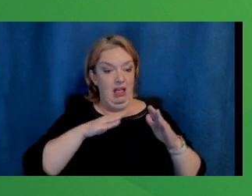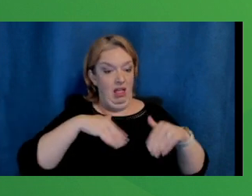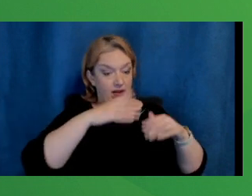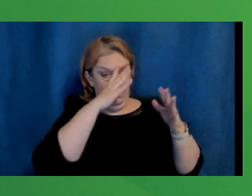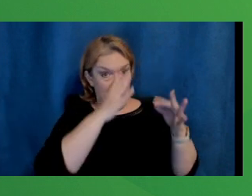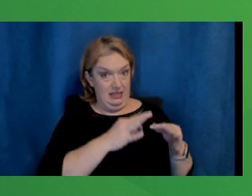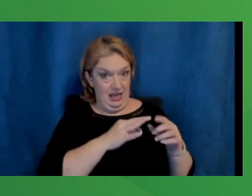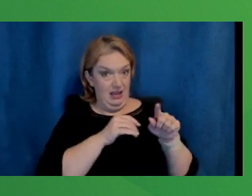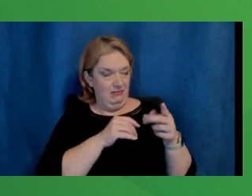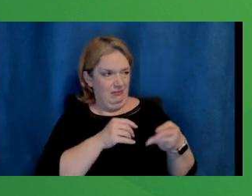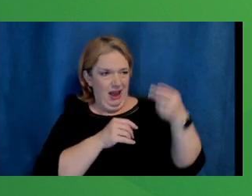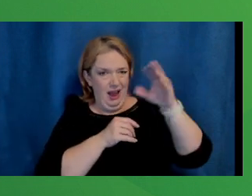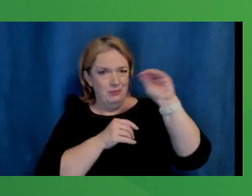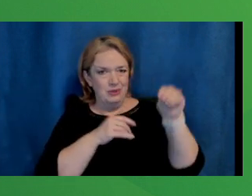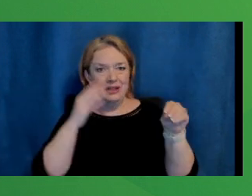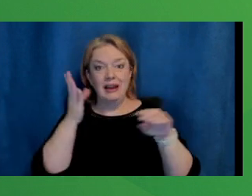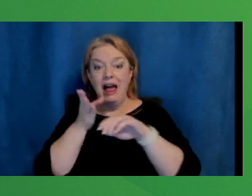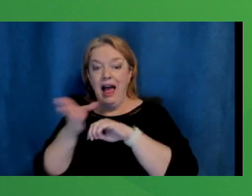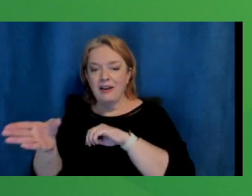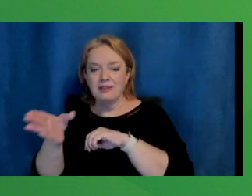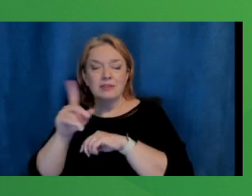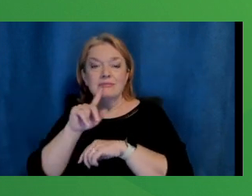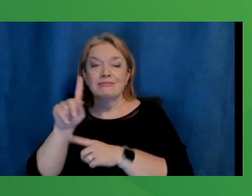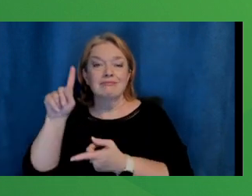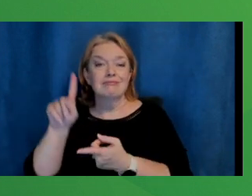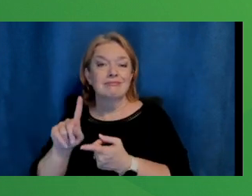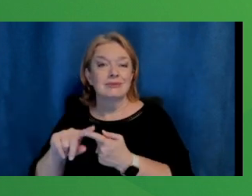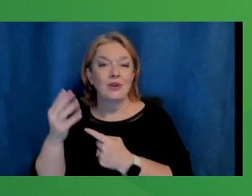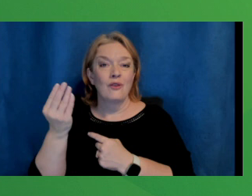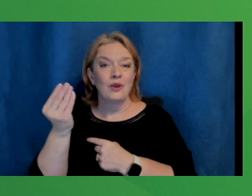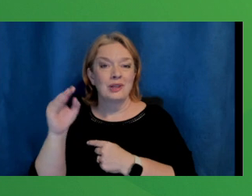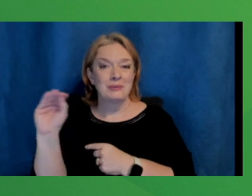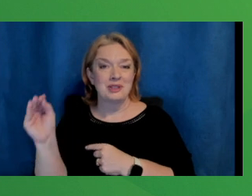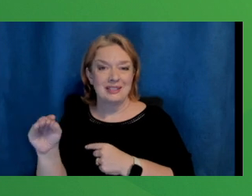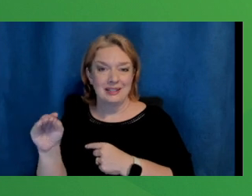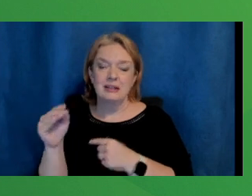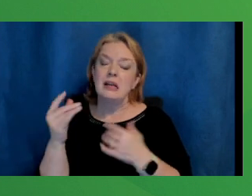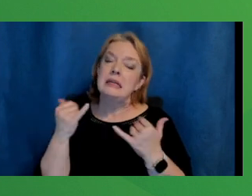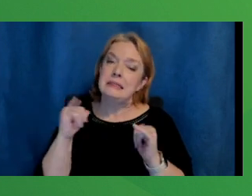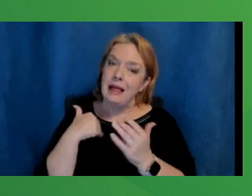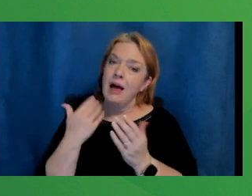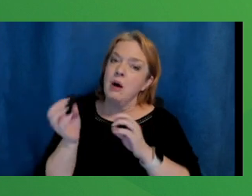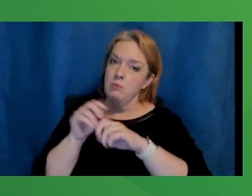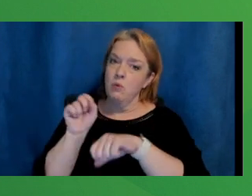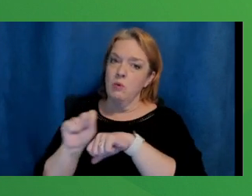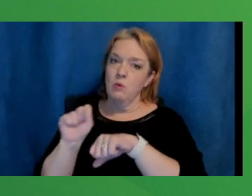And so there's work to do there, but this notion of being able to imagine a futuristic better state